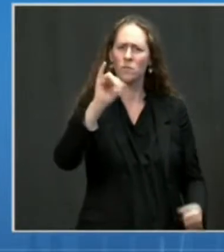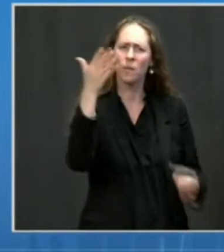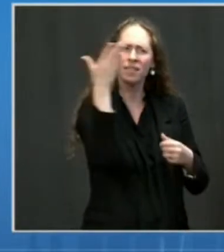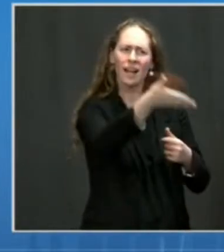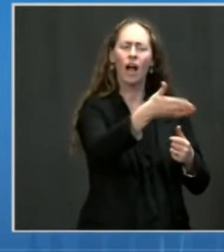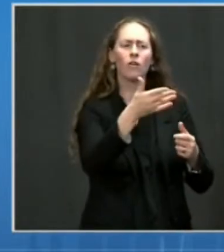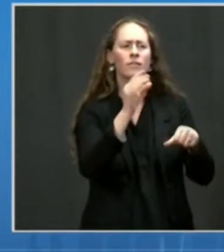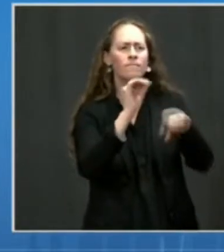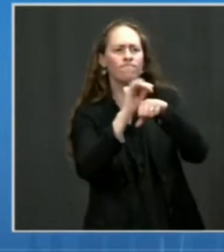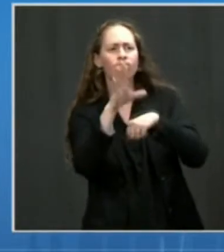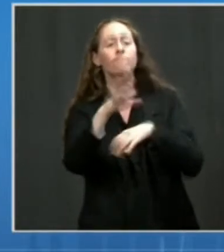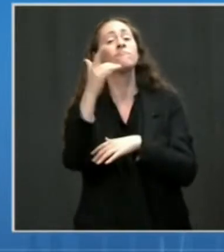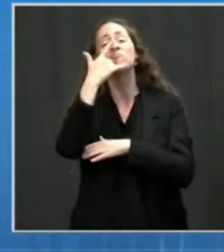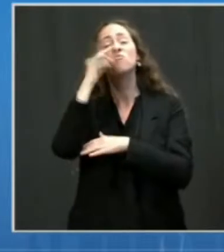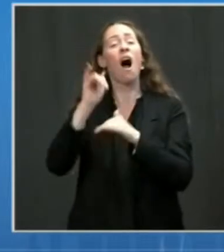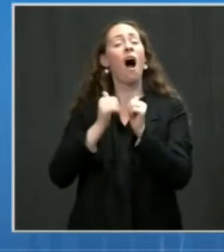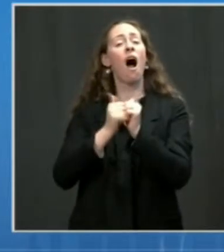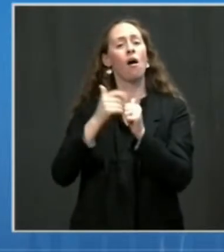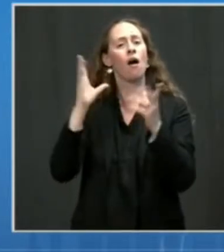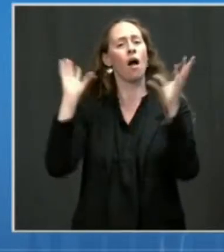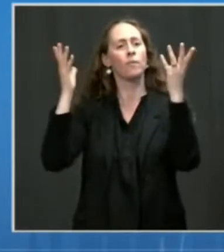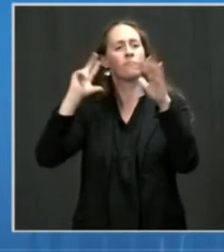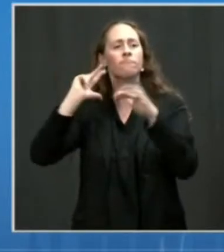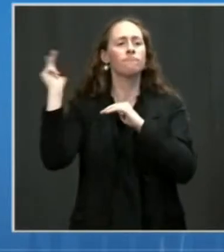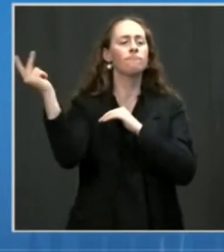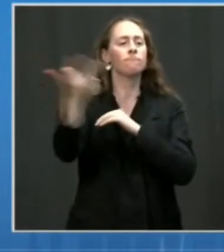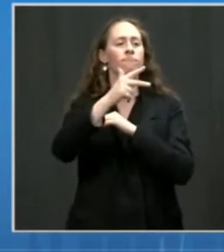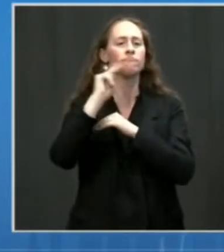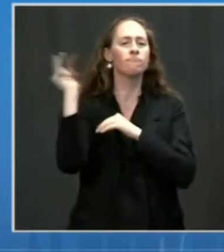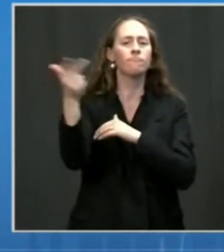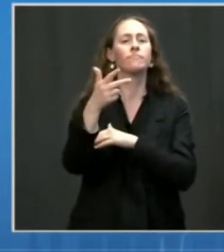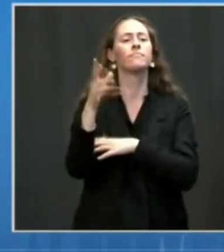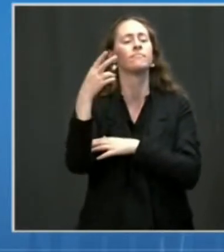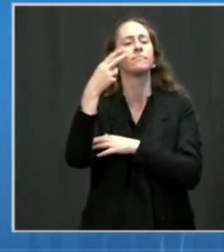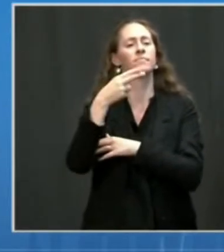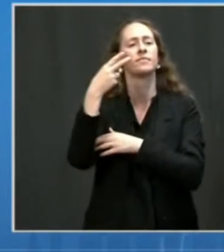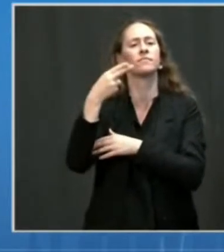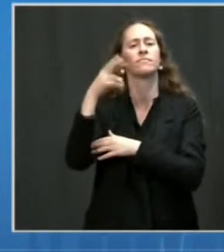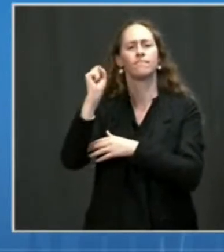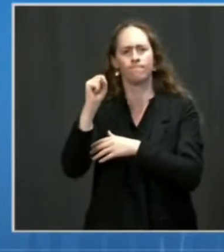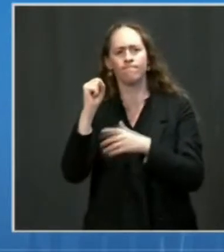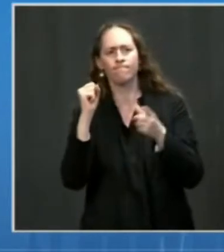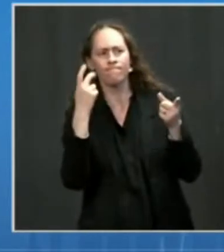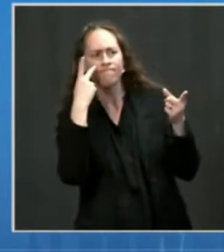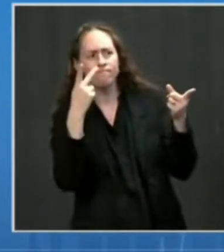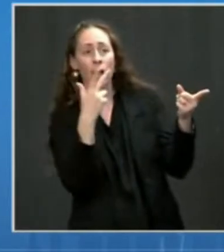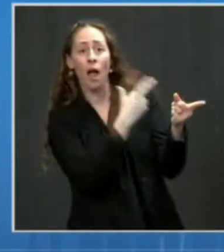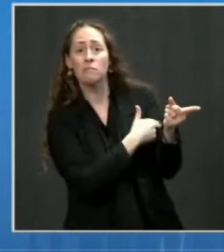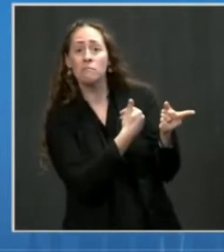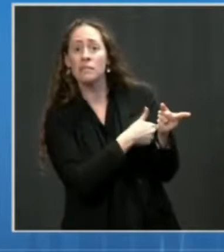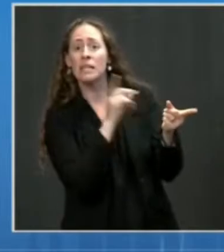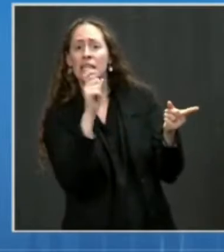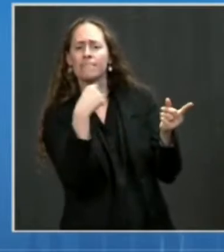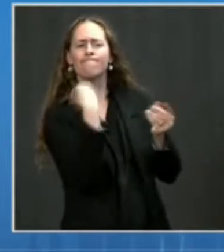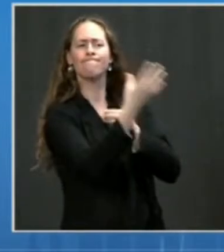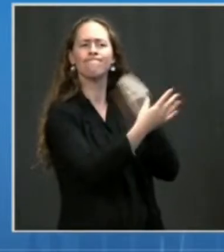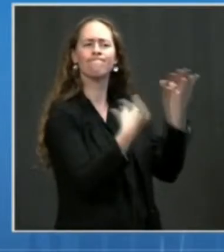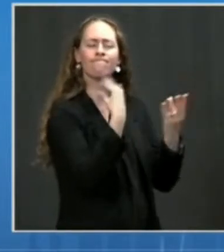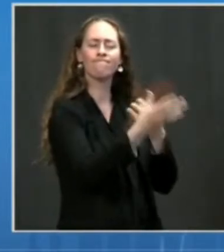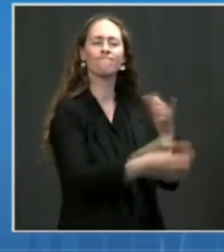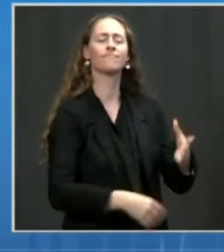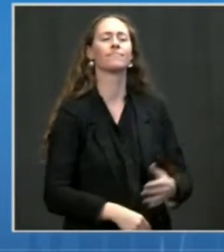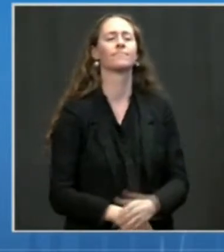OTHER PUBLIC HEALTH SUPPORT.